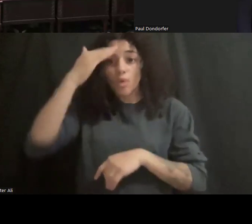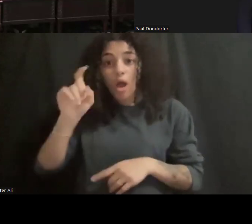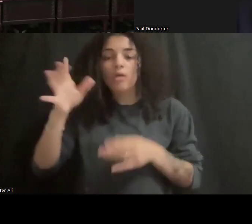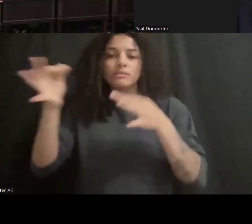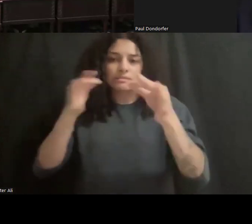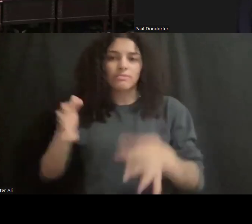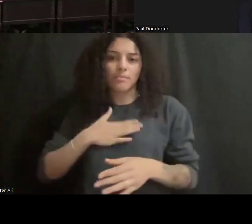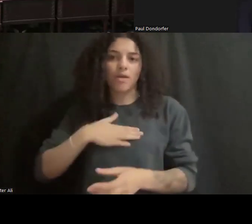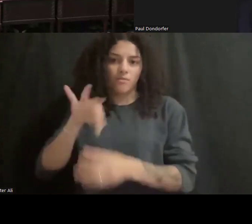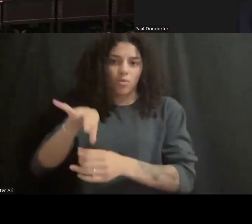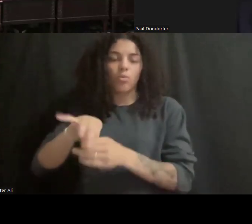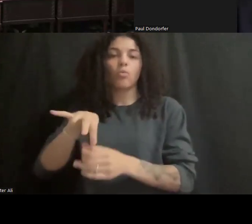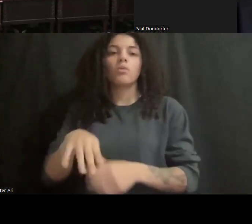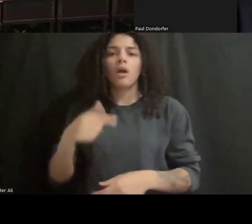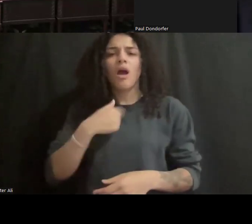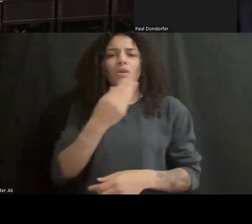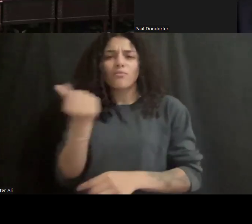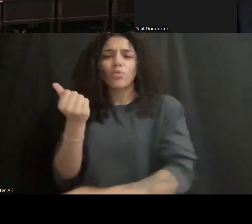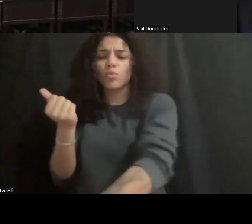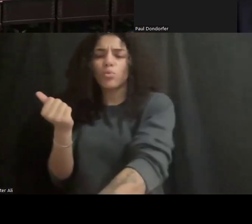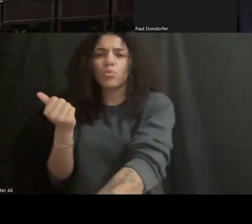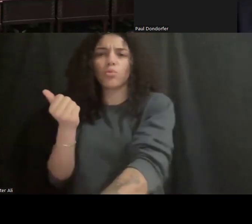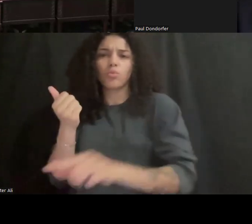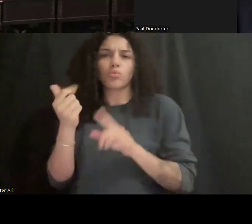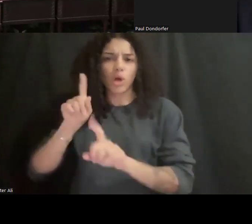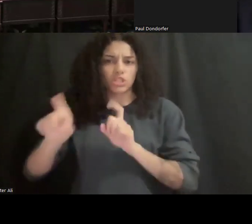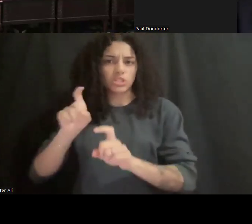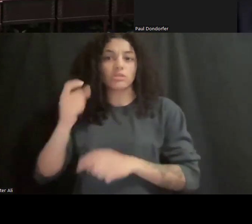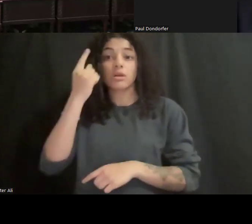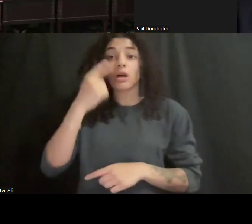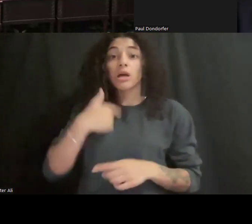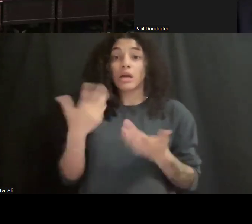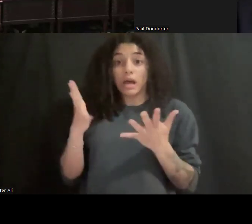and I also have a few additional questions I know I did submit some questions earlier